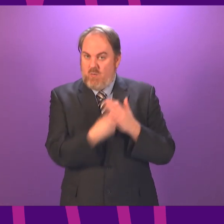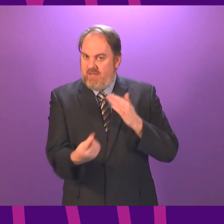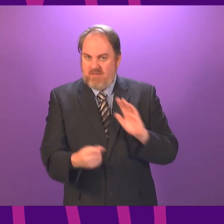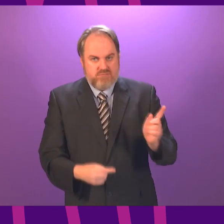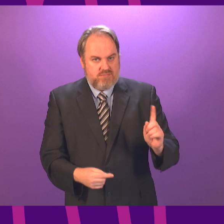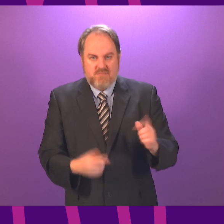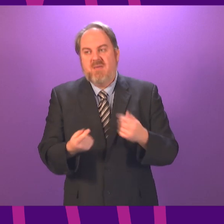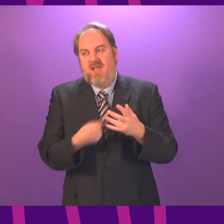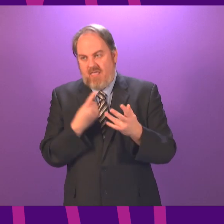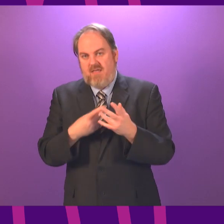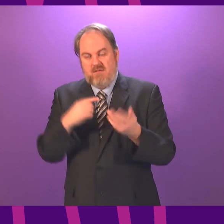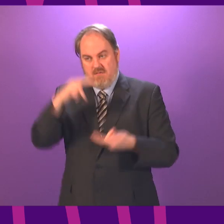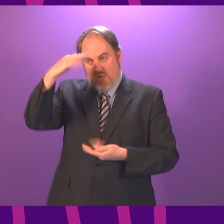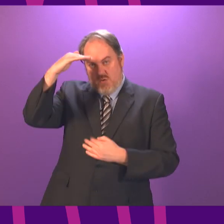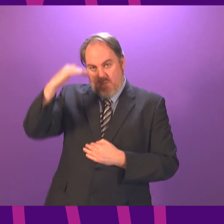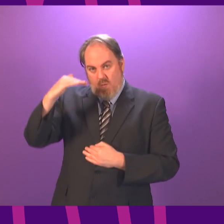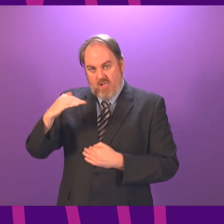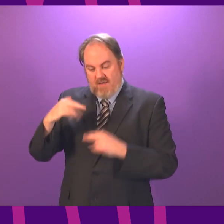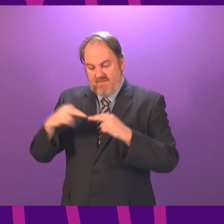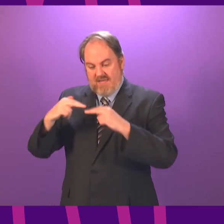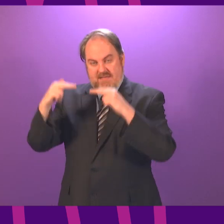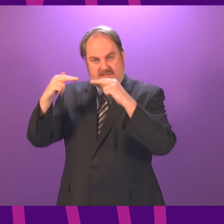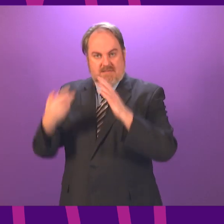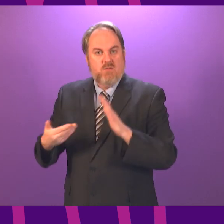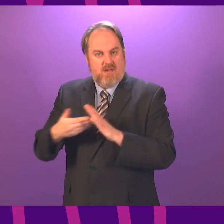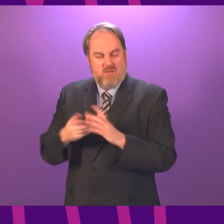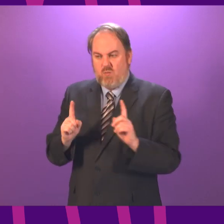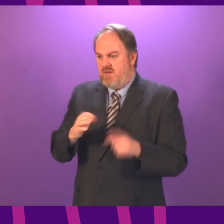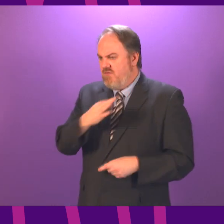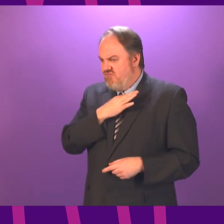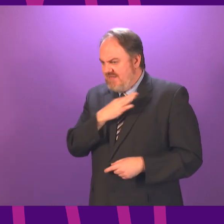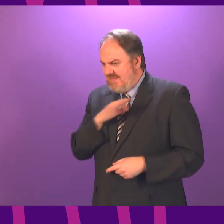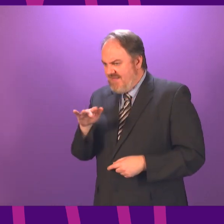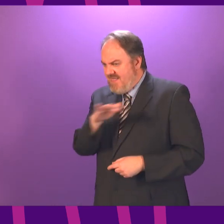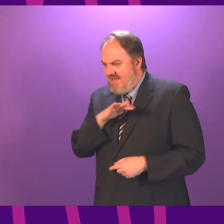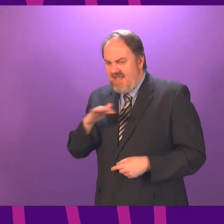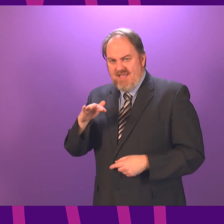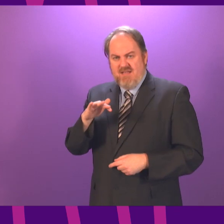view is that the scale of risk as a whole needs to be considered, rather than risk being